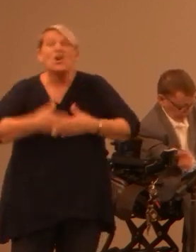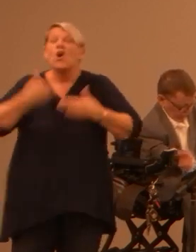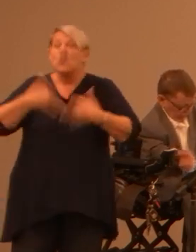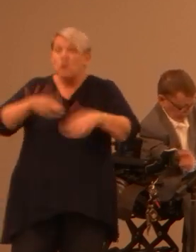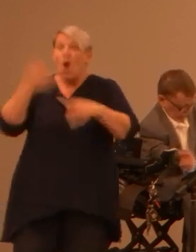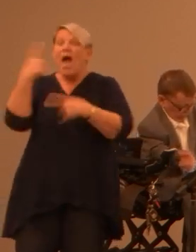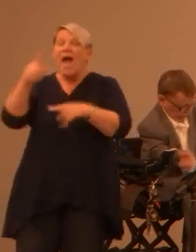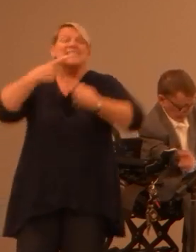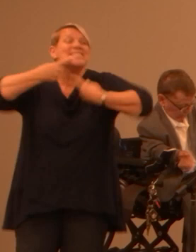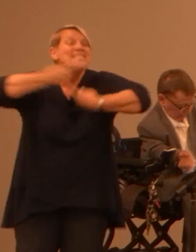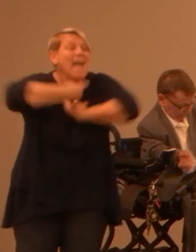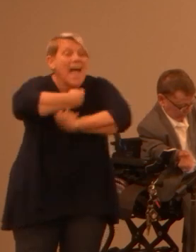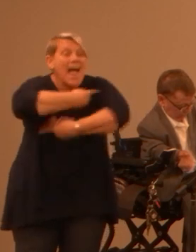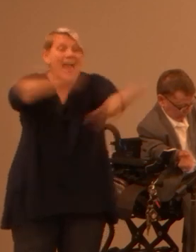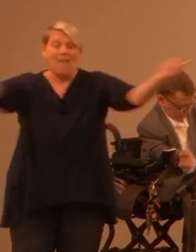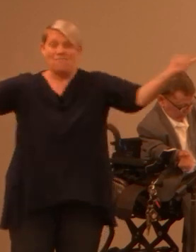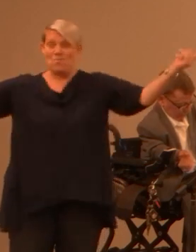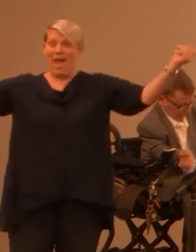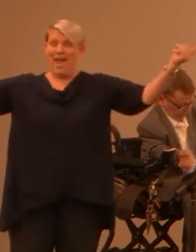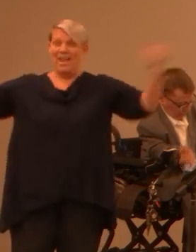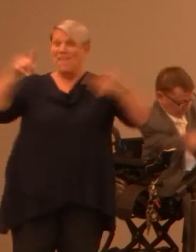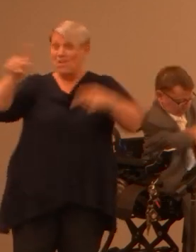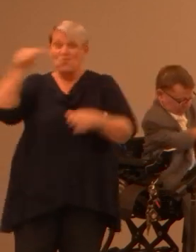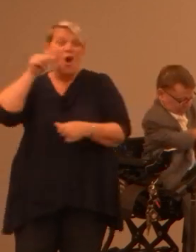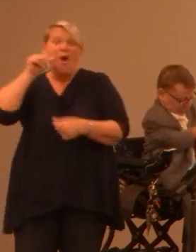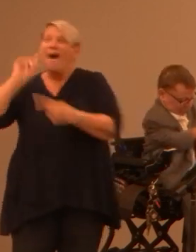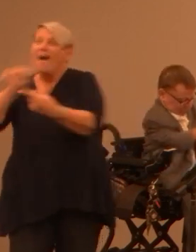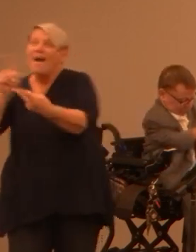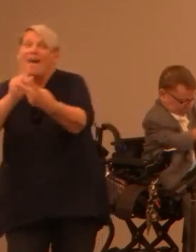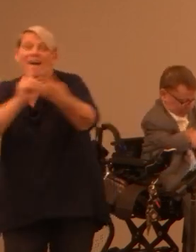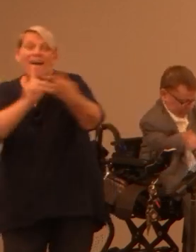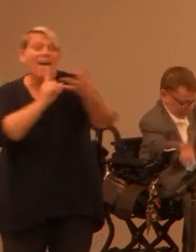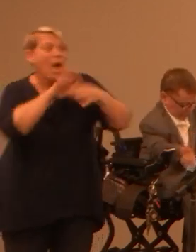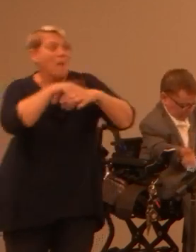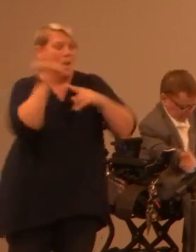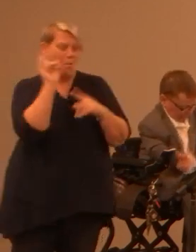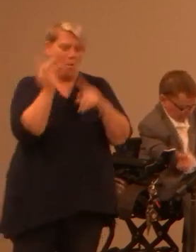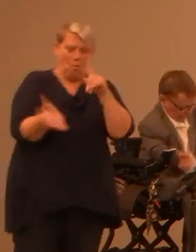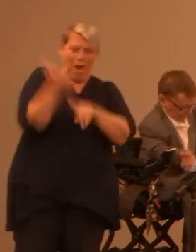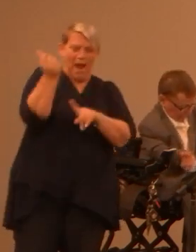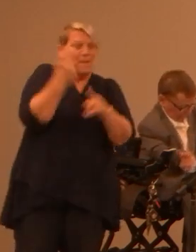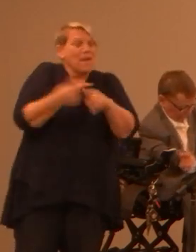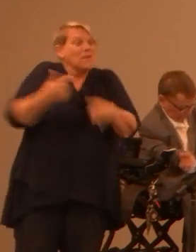everyone that you know about what you've won and why and how you